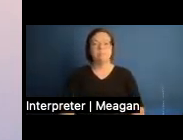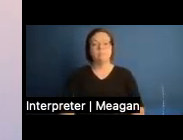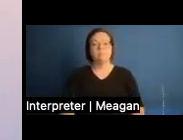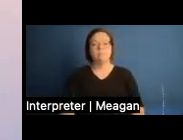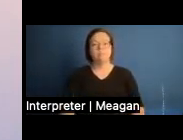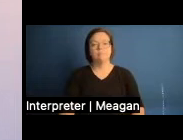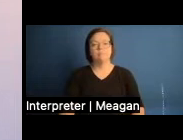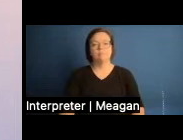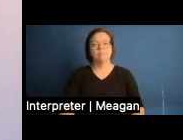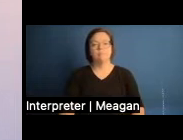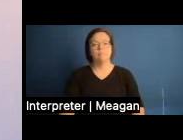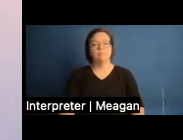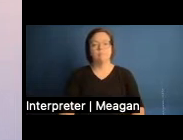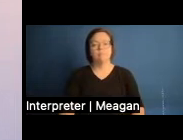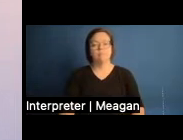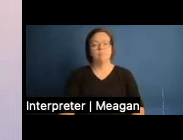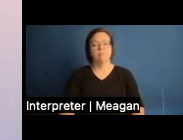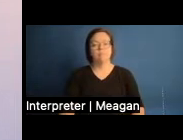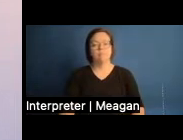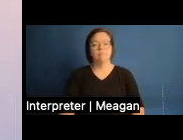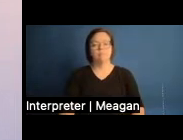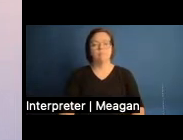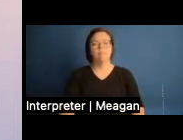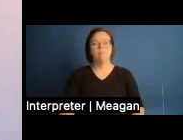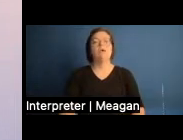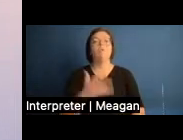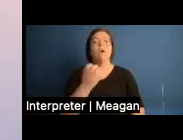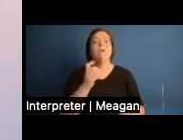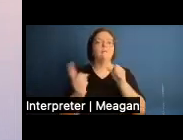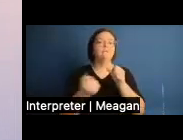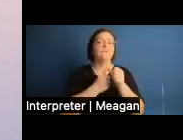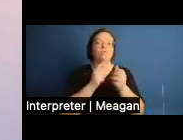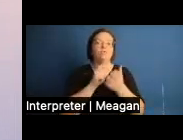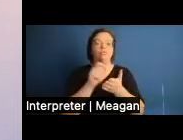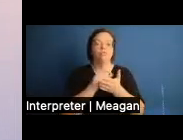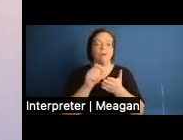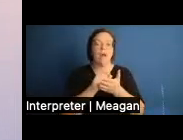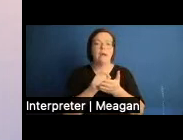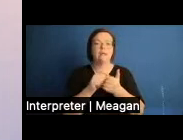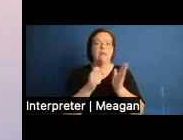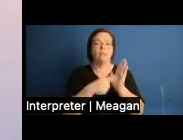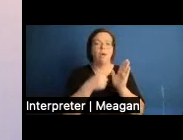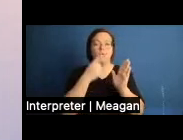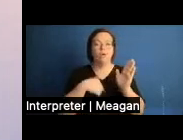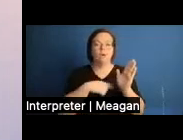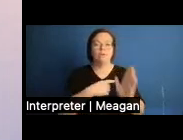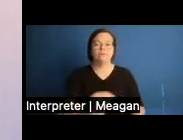With all that in mind, I want to give the first part of a writing prompt for, for us. Let’s see.